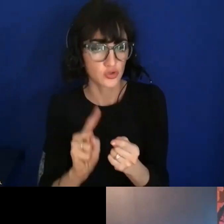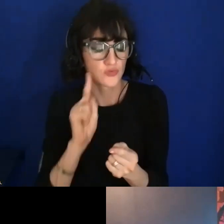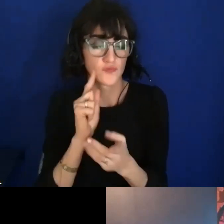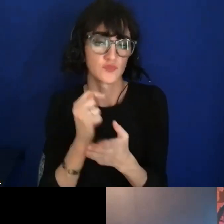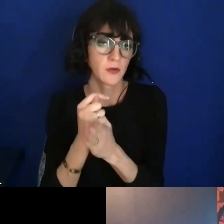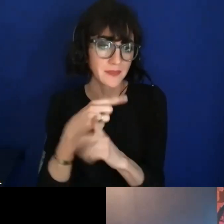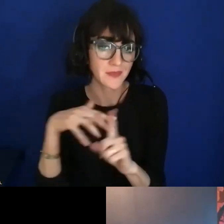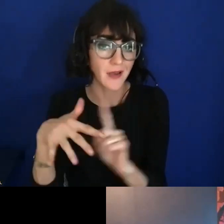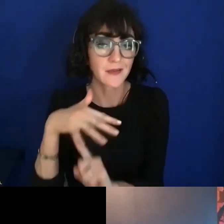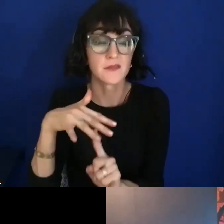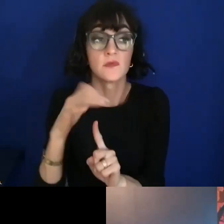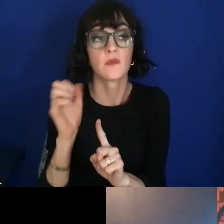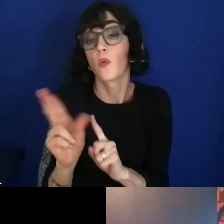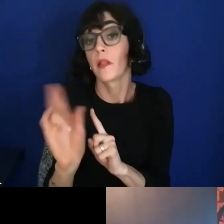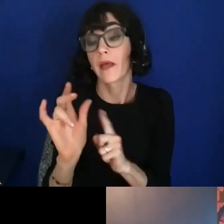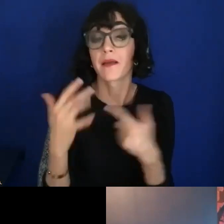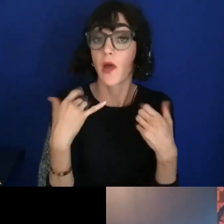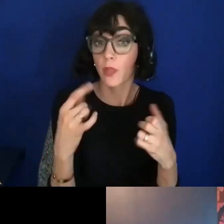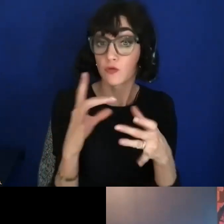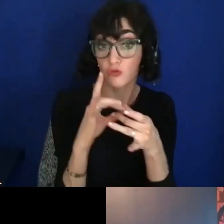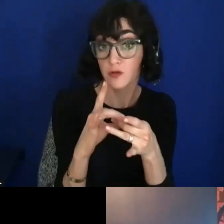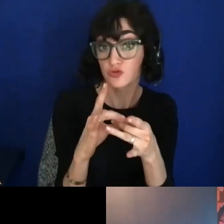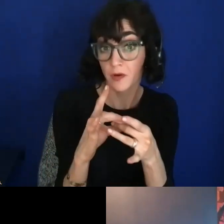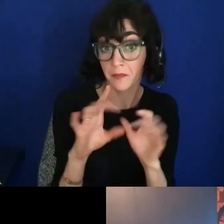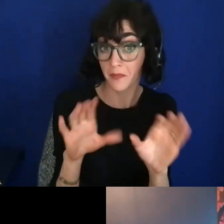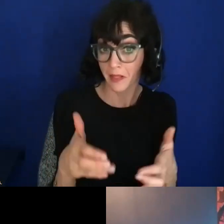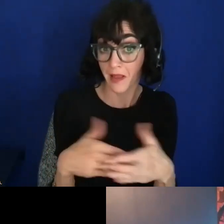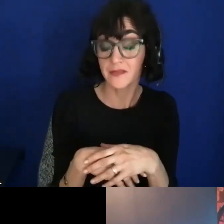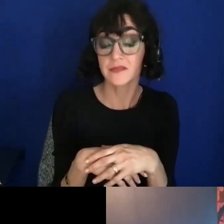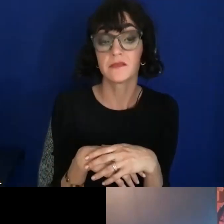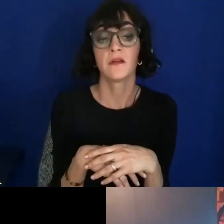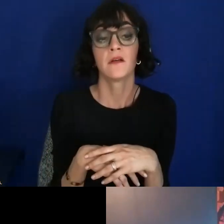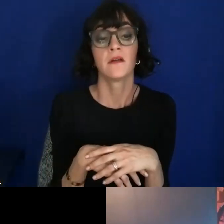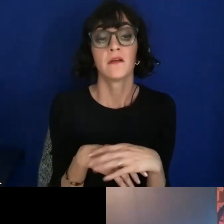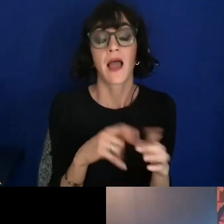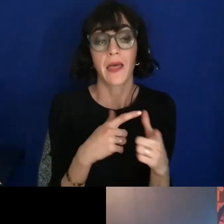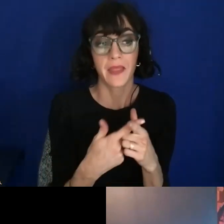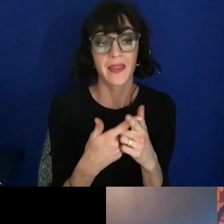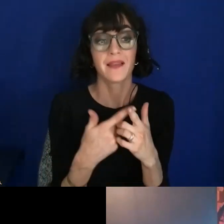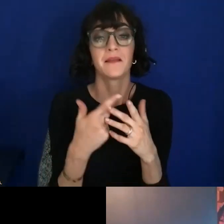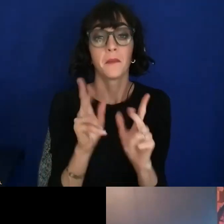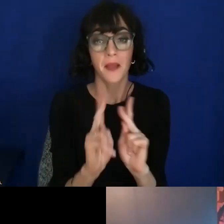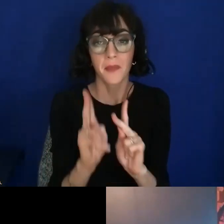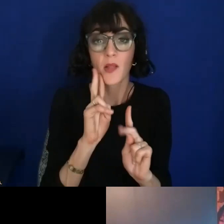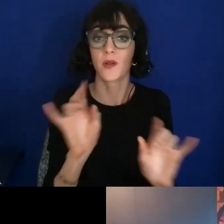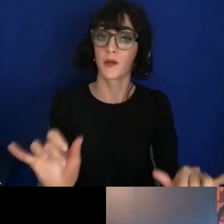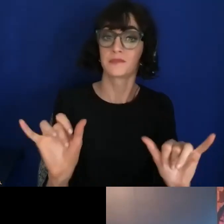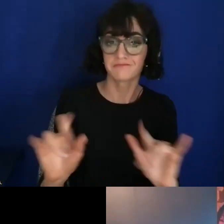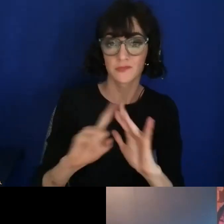relationships group and then through that people start to gather more information about